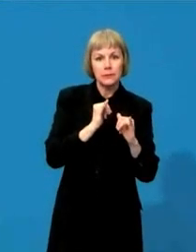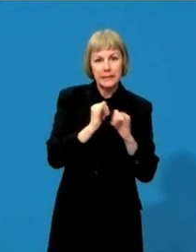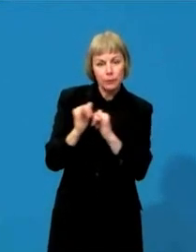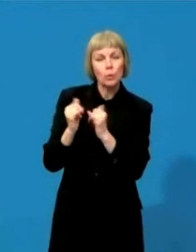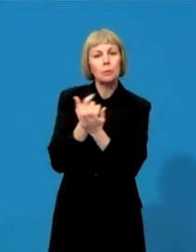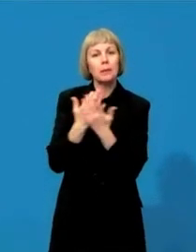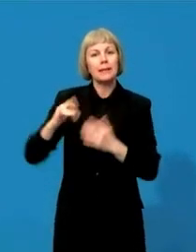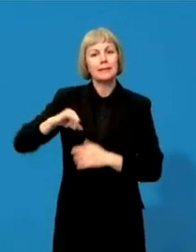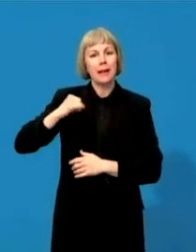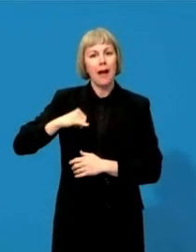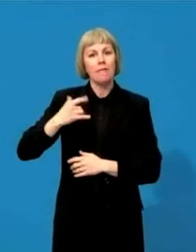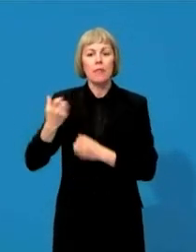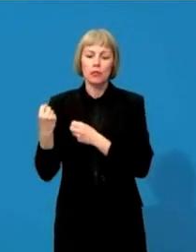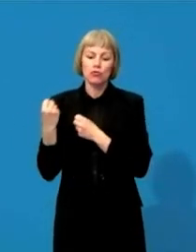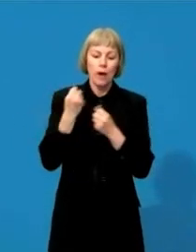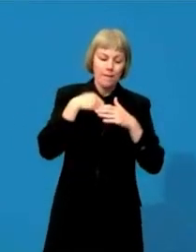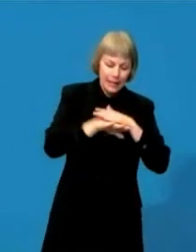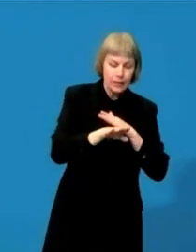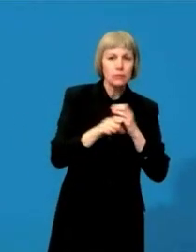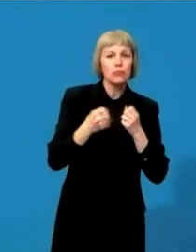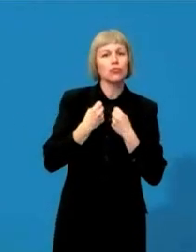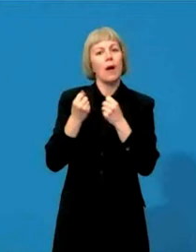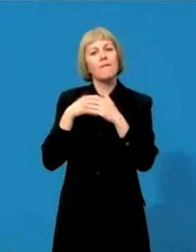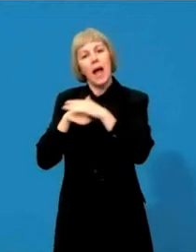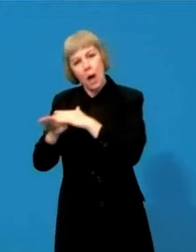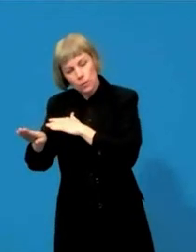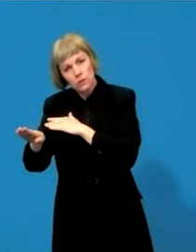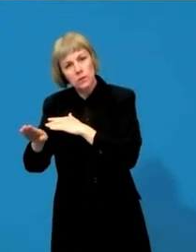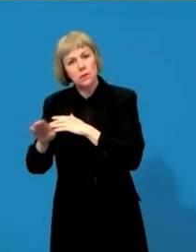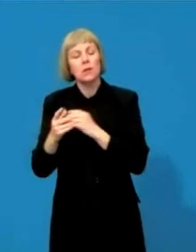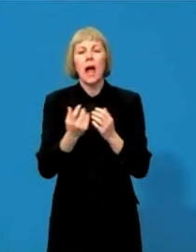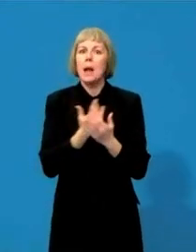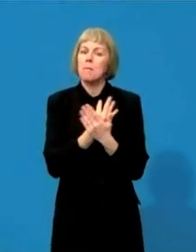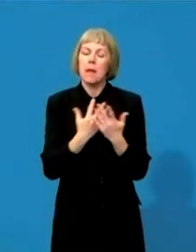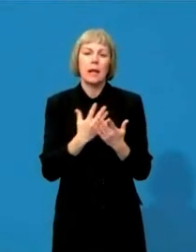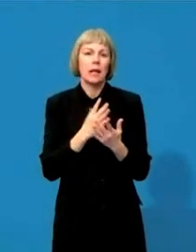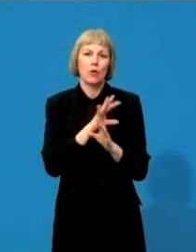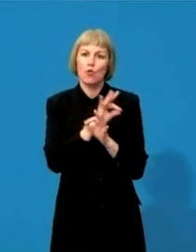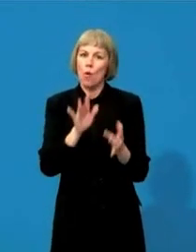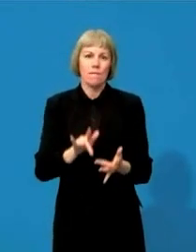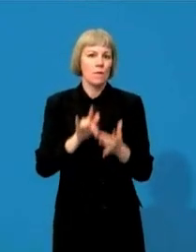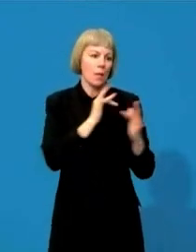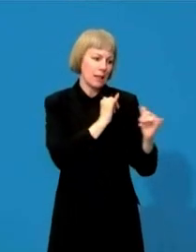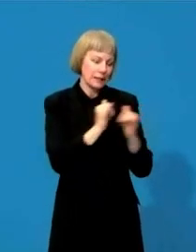But we also informally consulted with many, many more. Pretty much anyone who came around the NDIS, we invited them to come to Marnin and chat